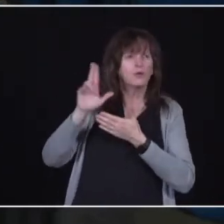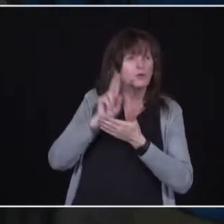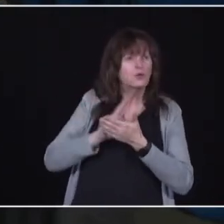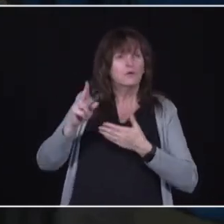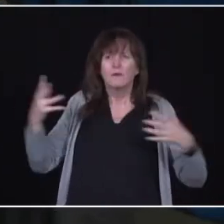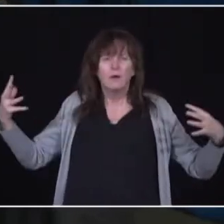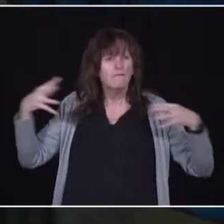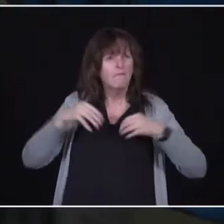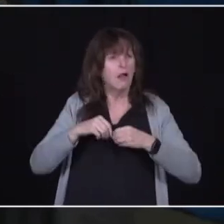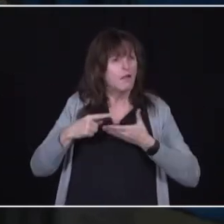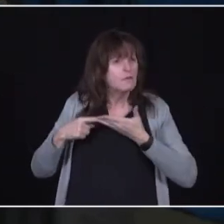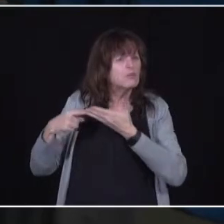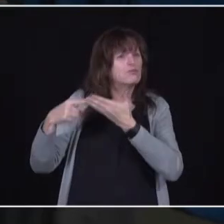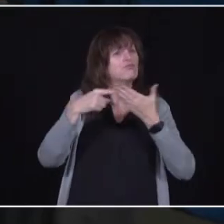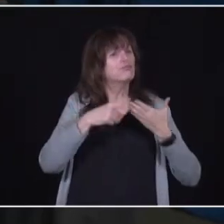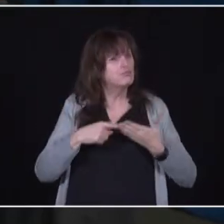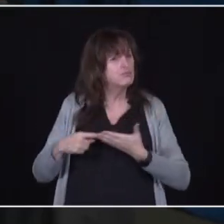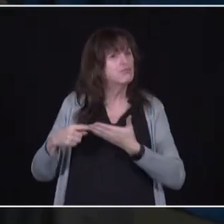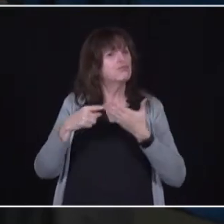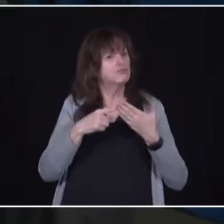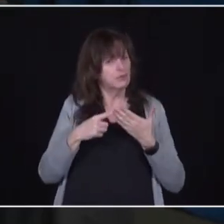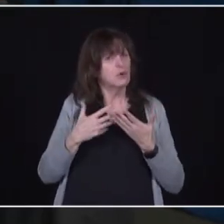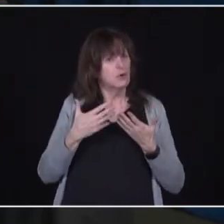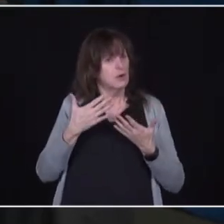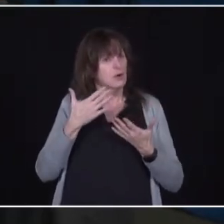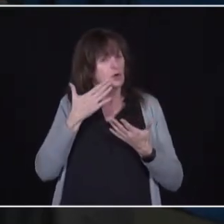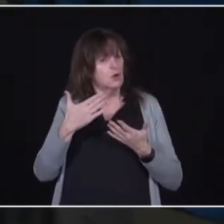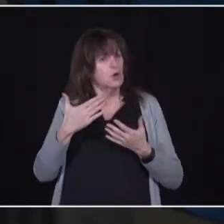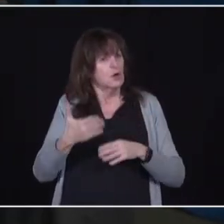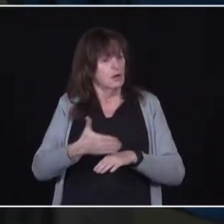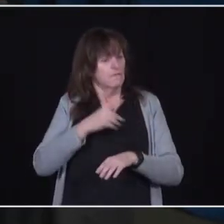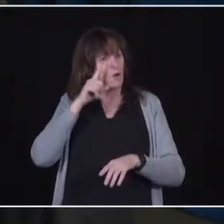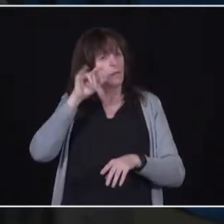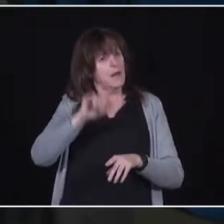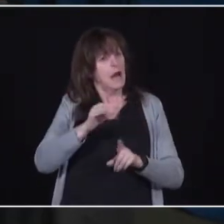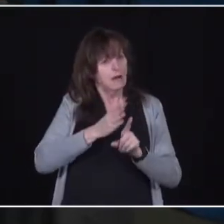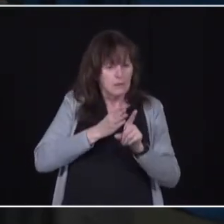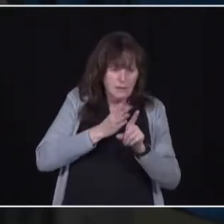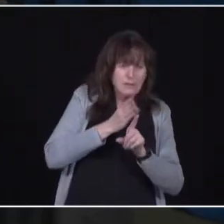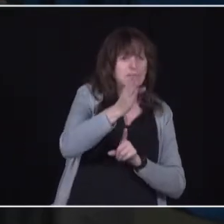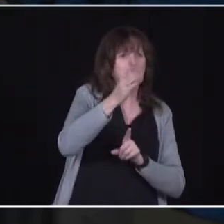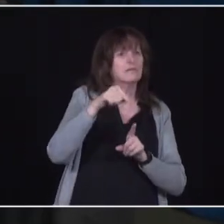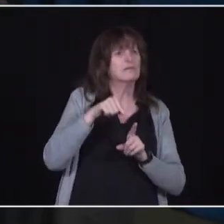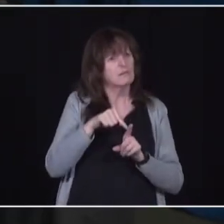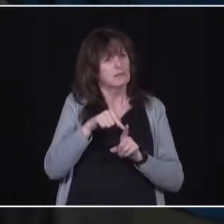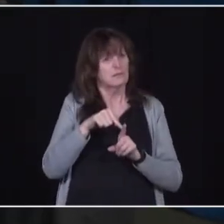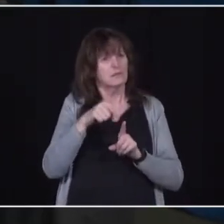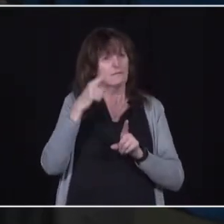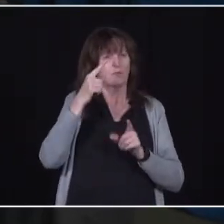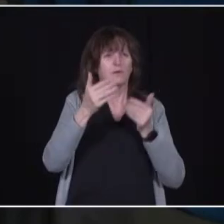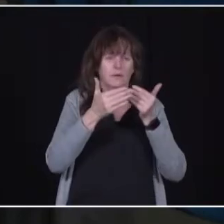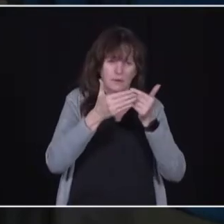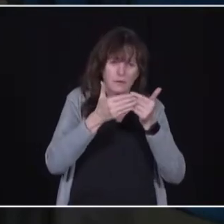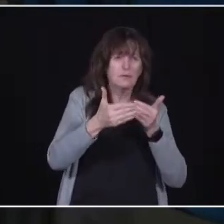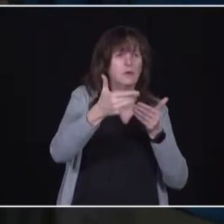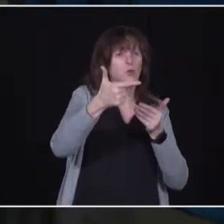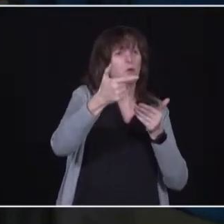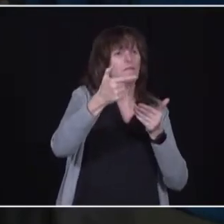It's a monumental lift to support the sector and move it forward into the attorney for century and that's exact they will be doing.